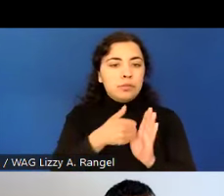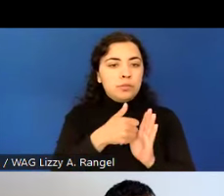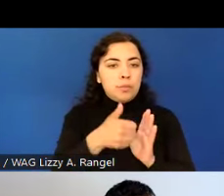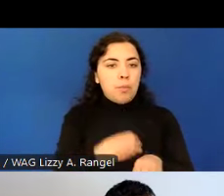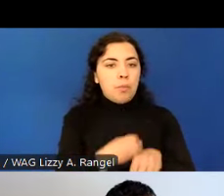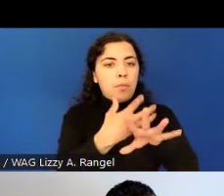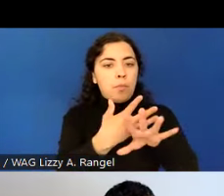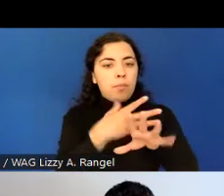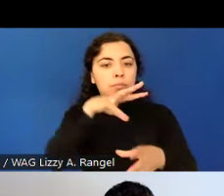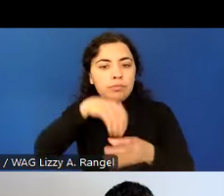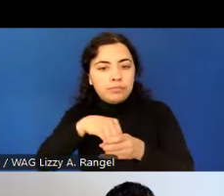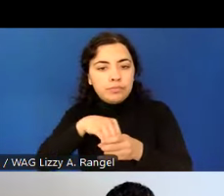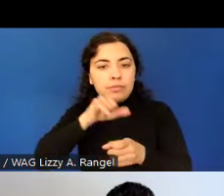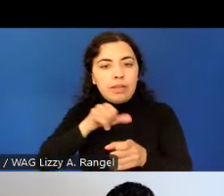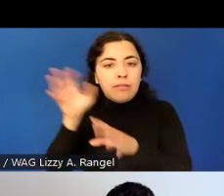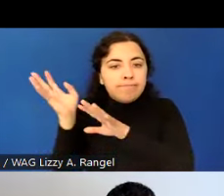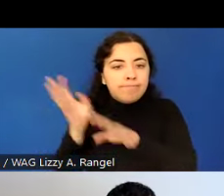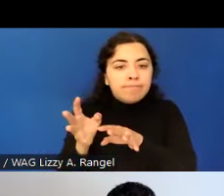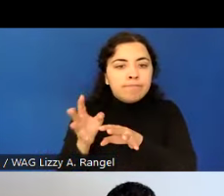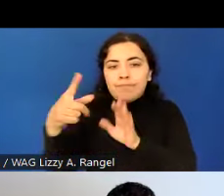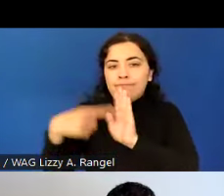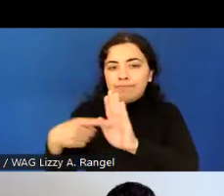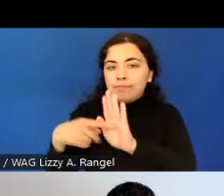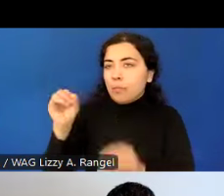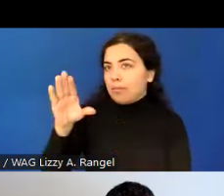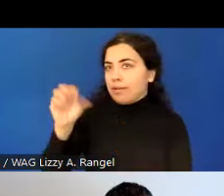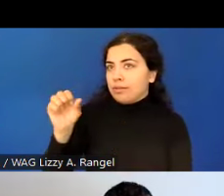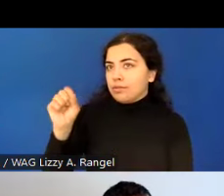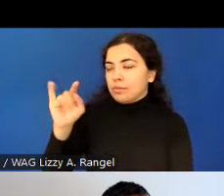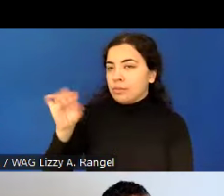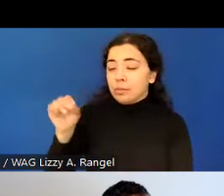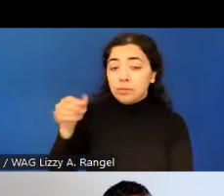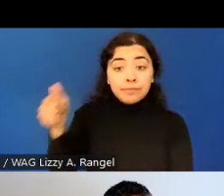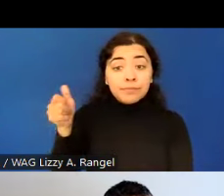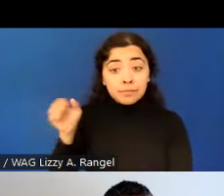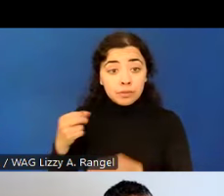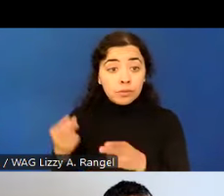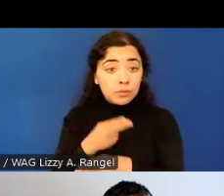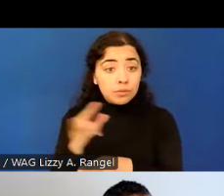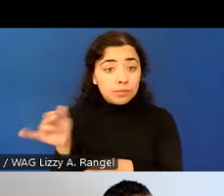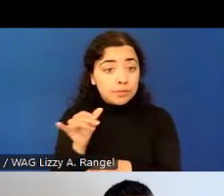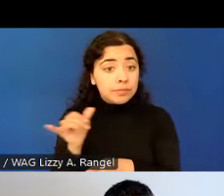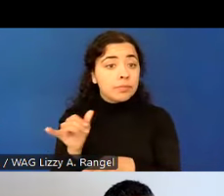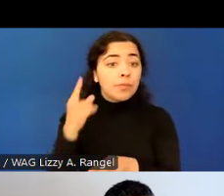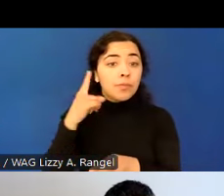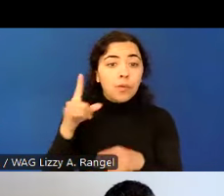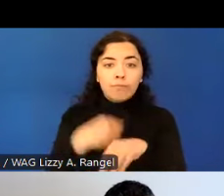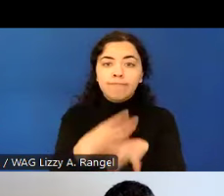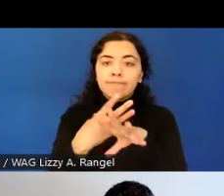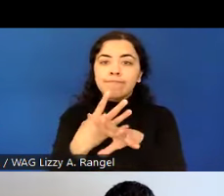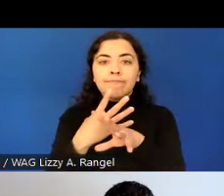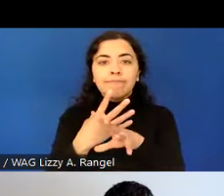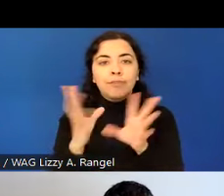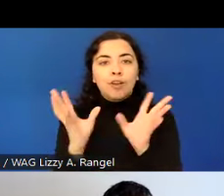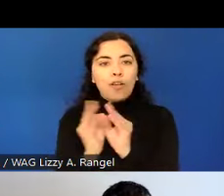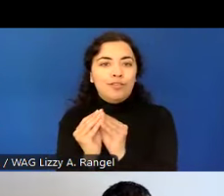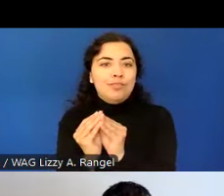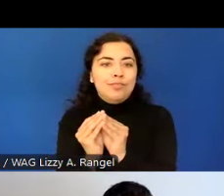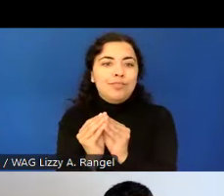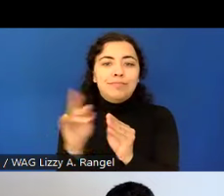studio. It is -- can also be used as video conferencing software. Like Jitsi Meet,